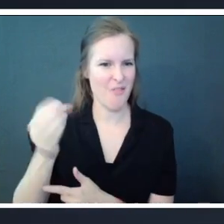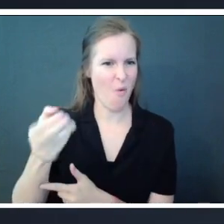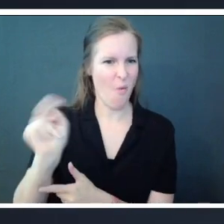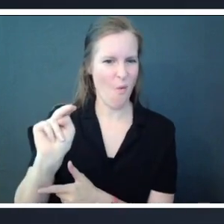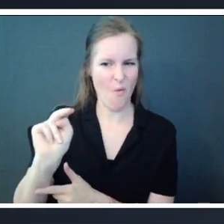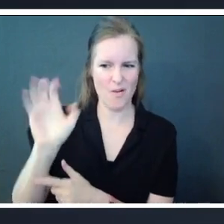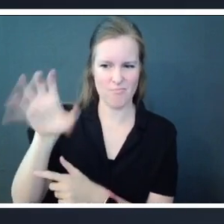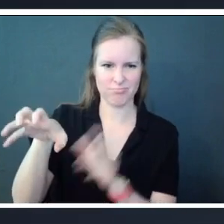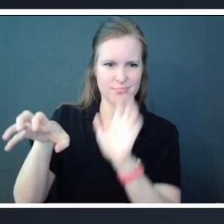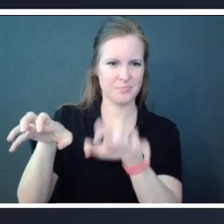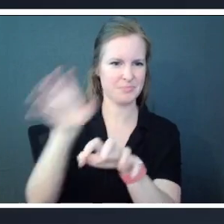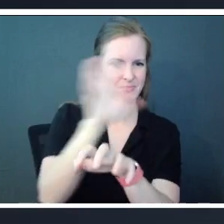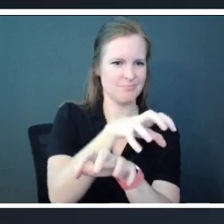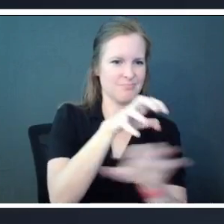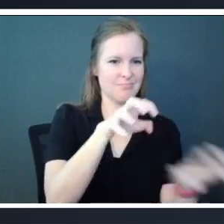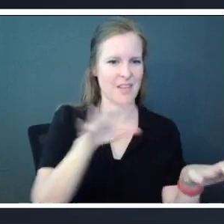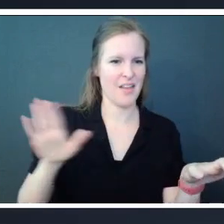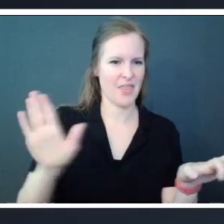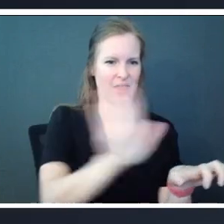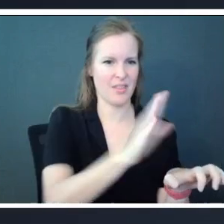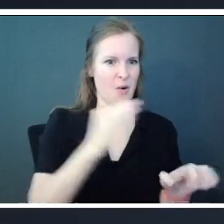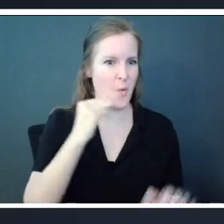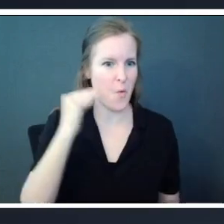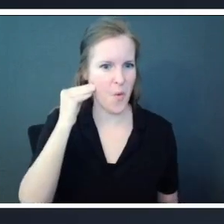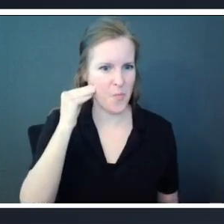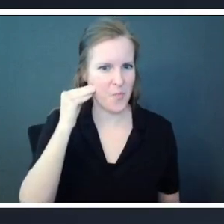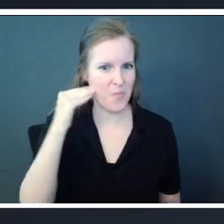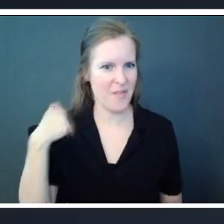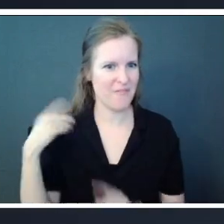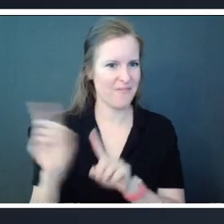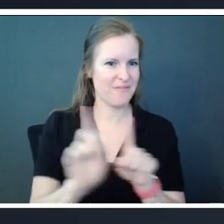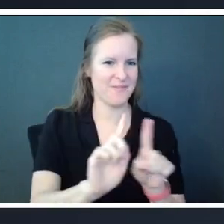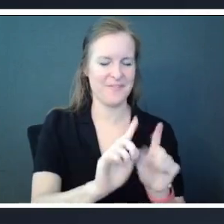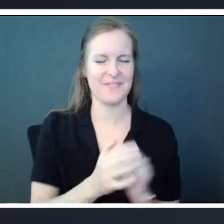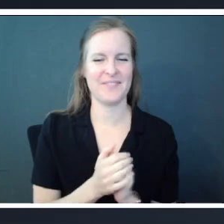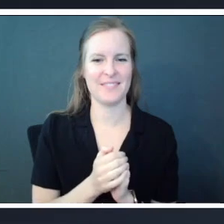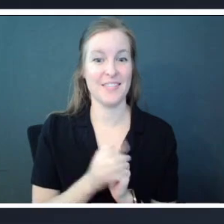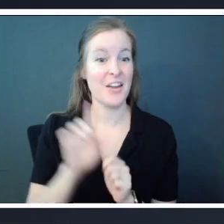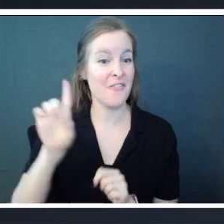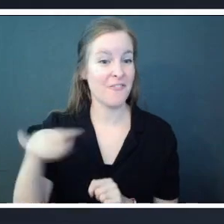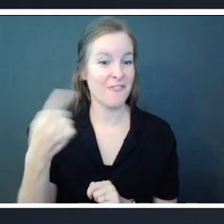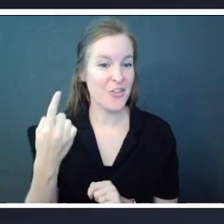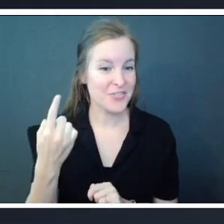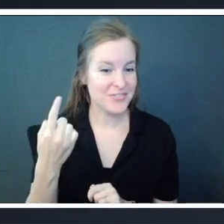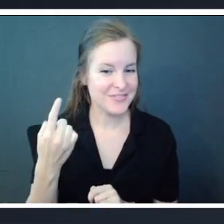figure out which habitats they live in. First, let's start with a habitat that is very dry.